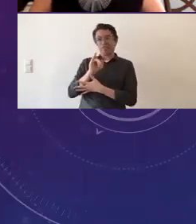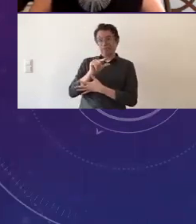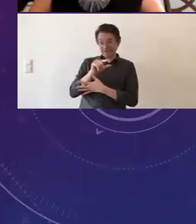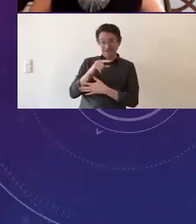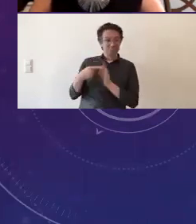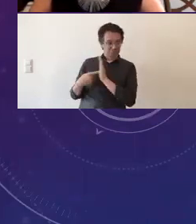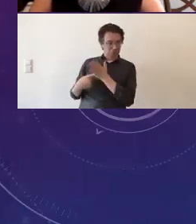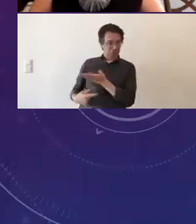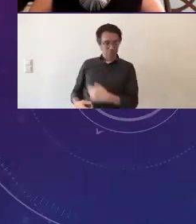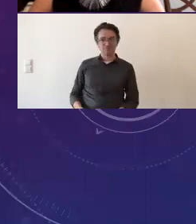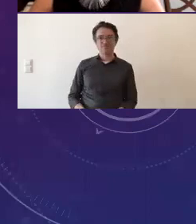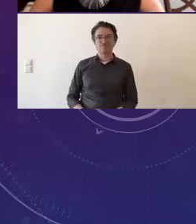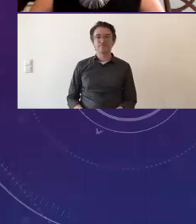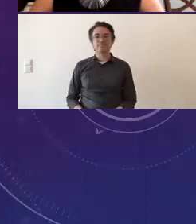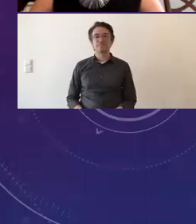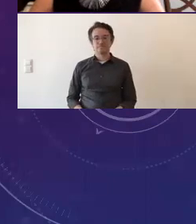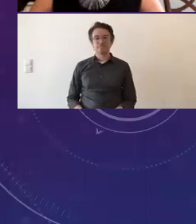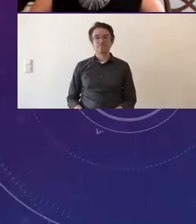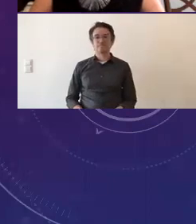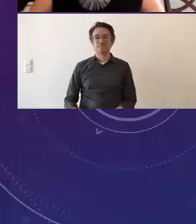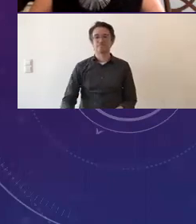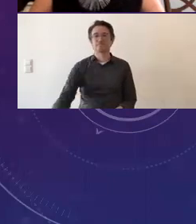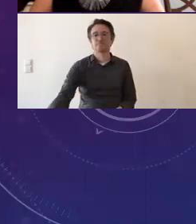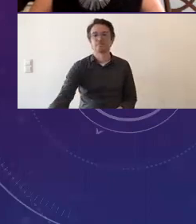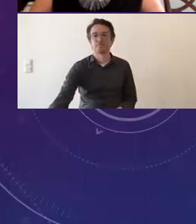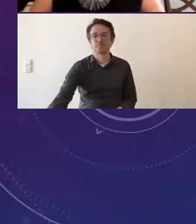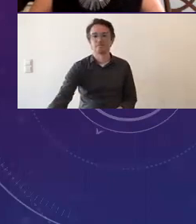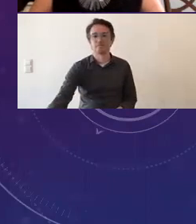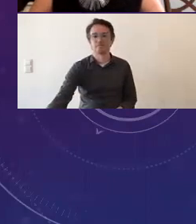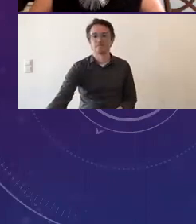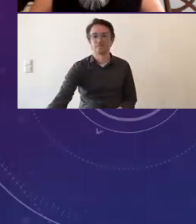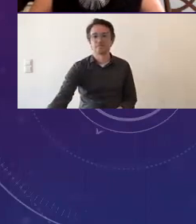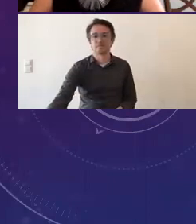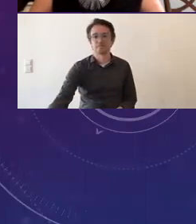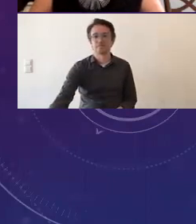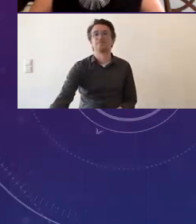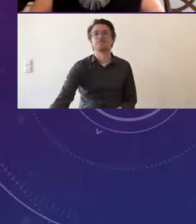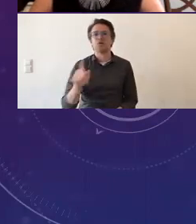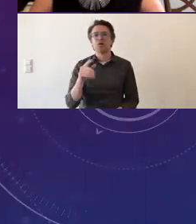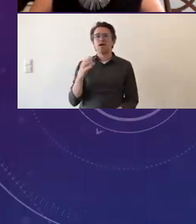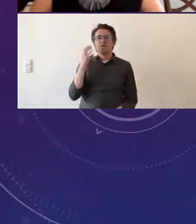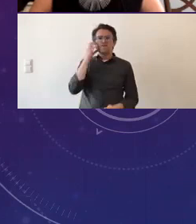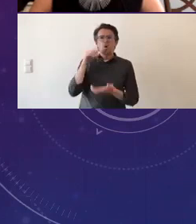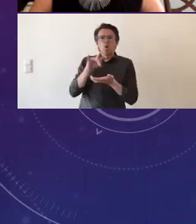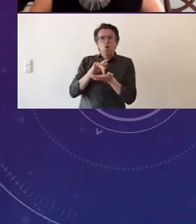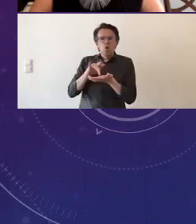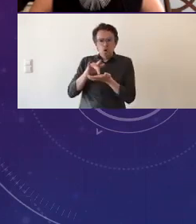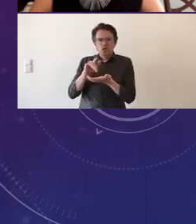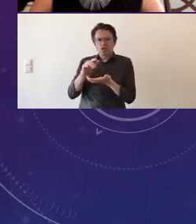store if you have a smartphone and for this app cause big I love it I've taught